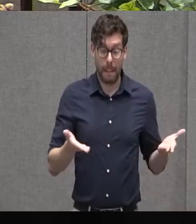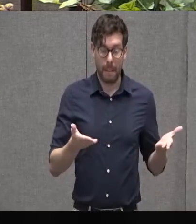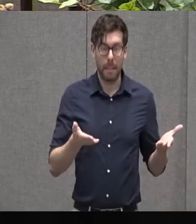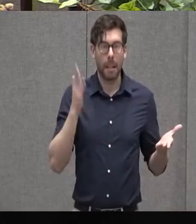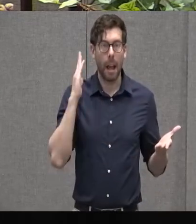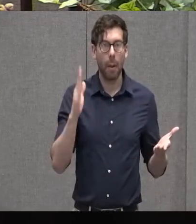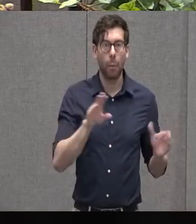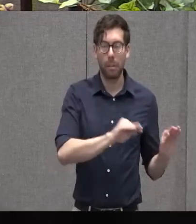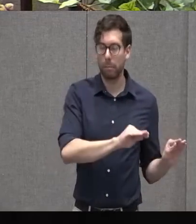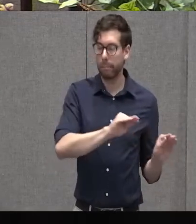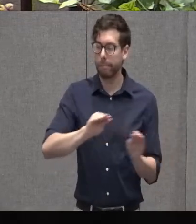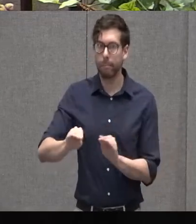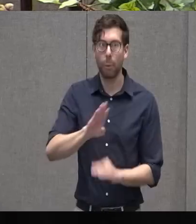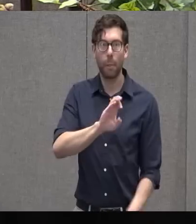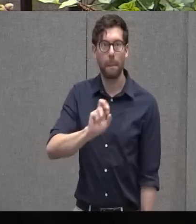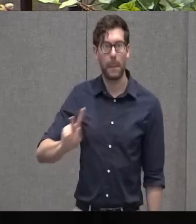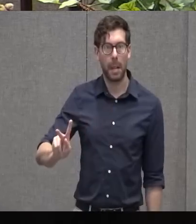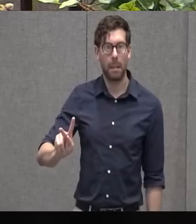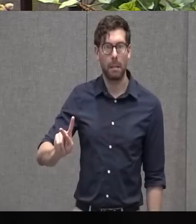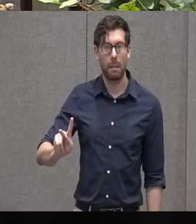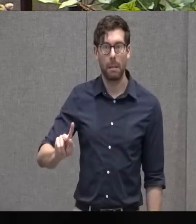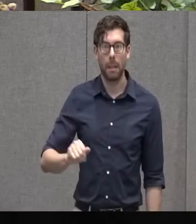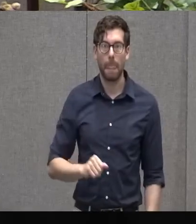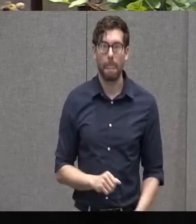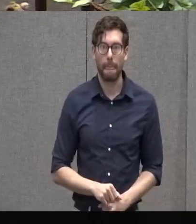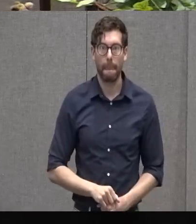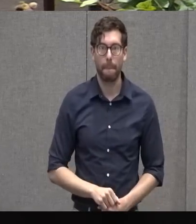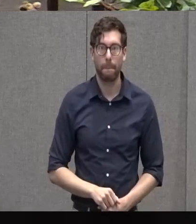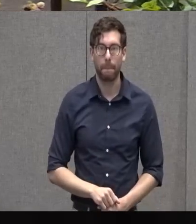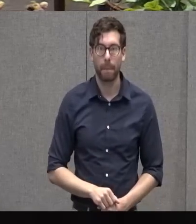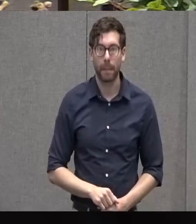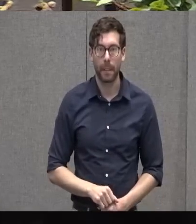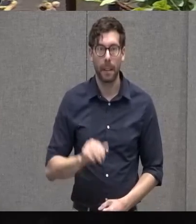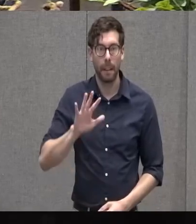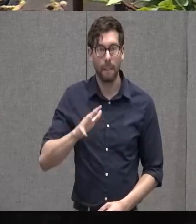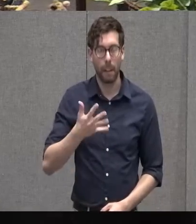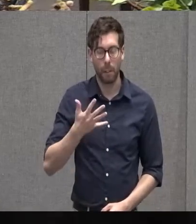Five, four, two, another five, one and three.